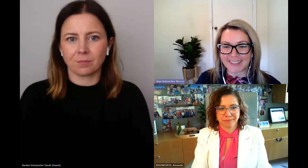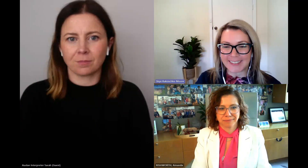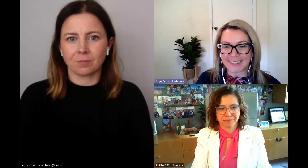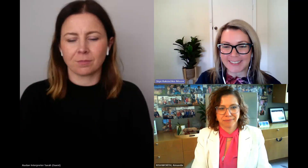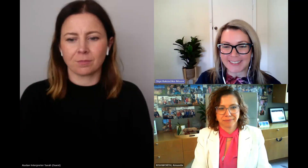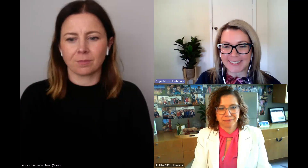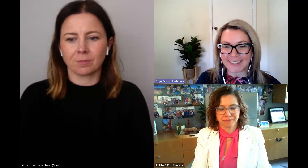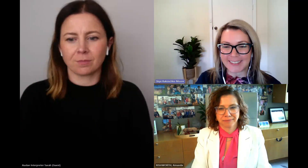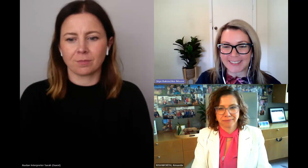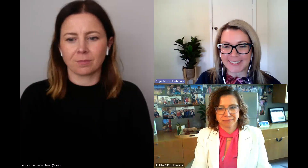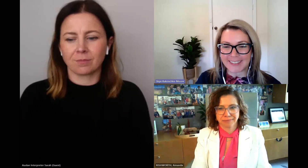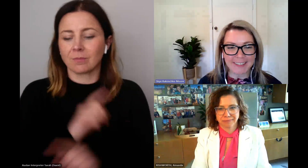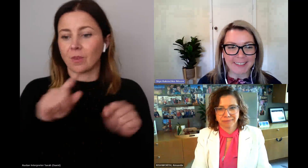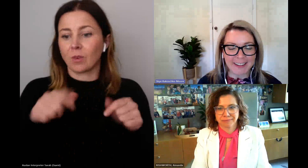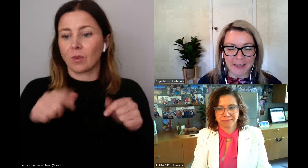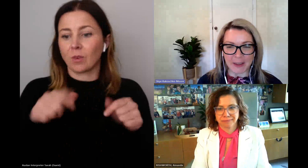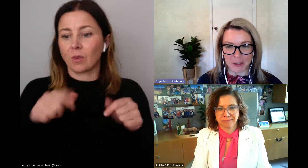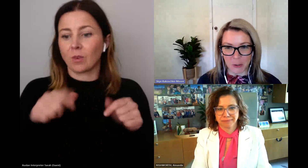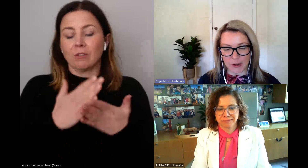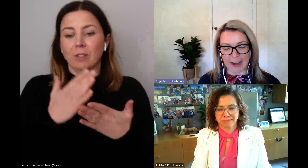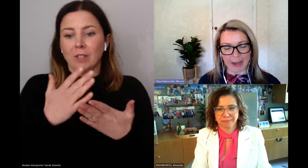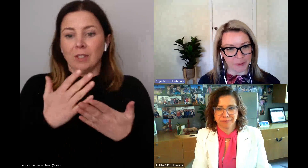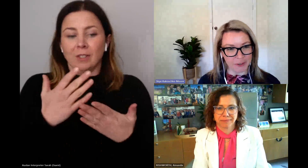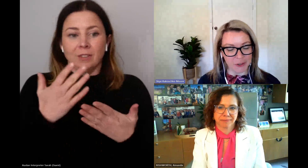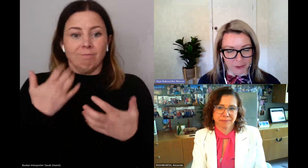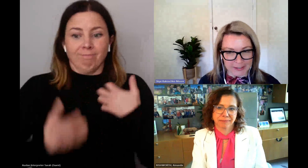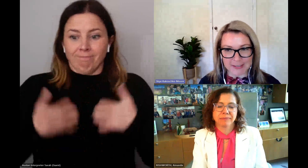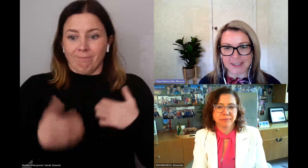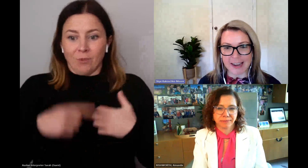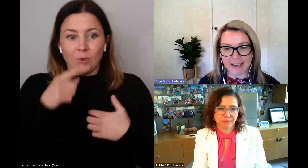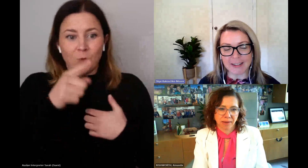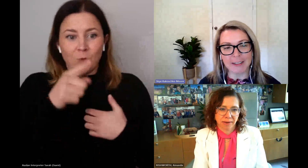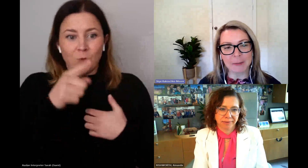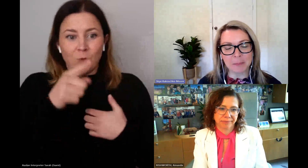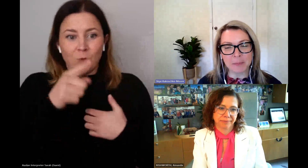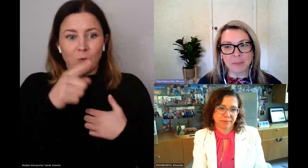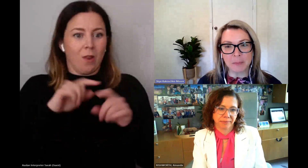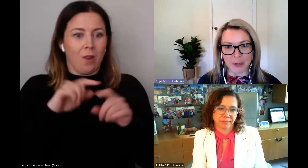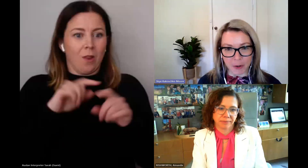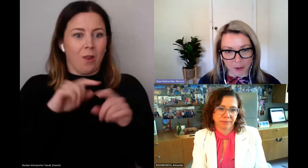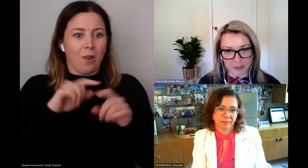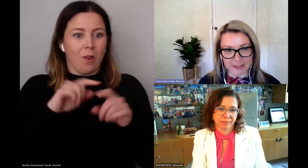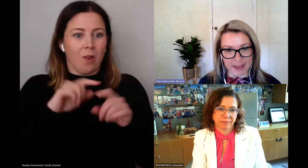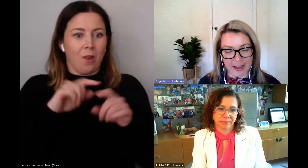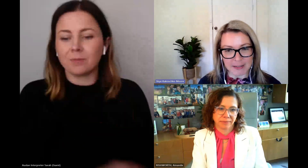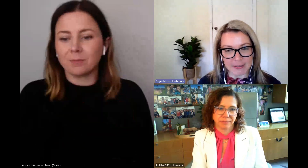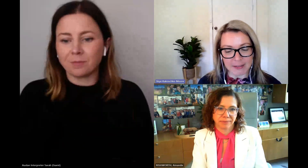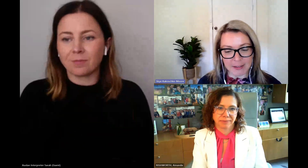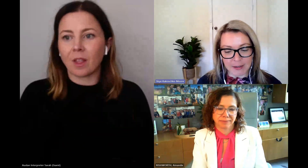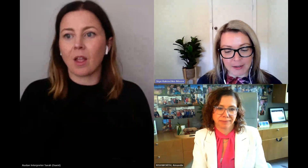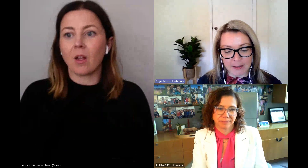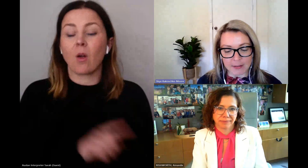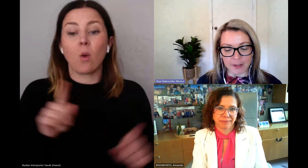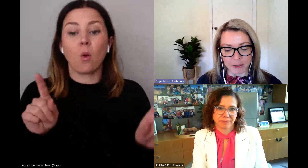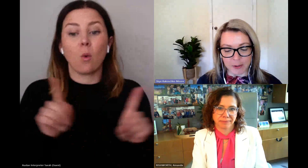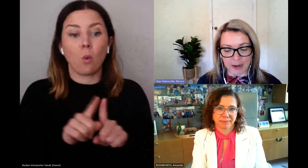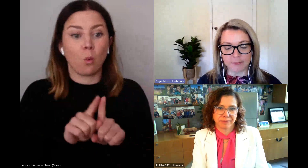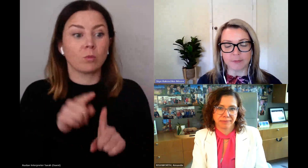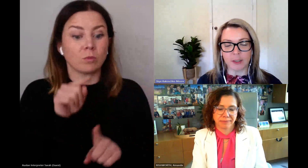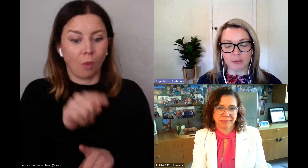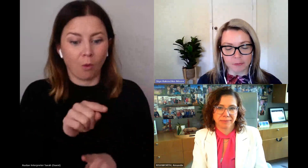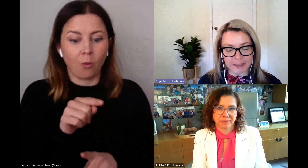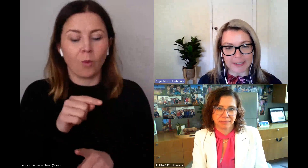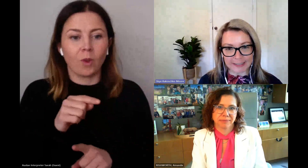We are really thrilled that you were able to join us today but not only that that you have really